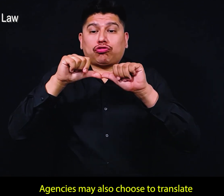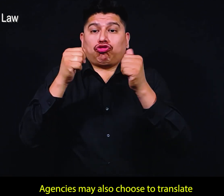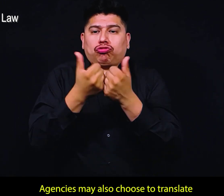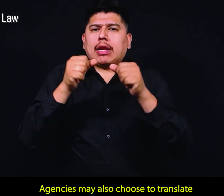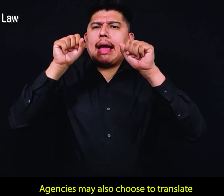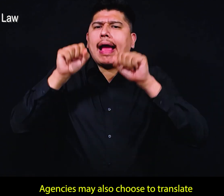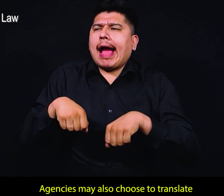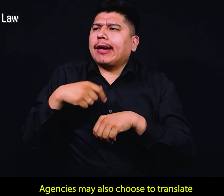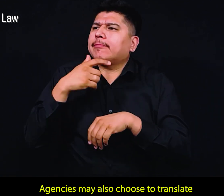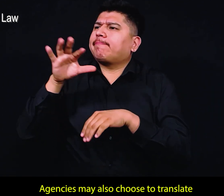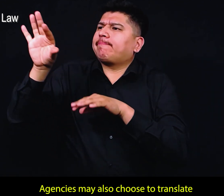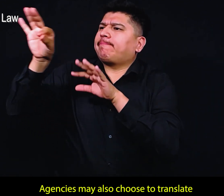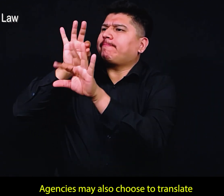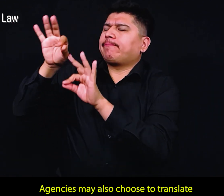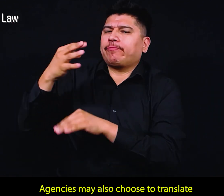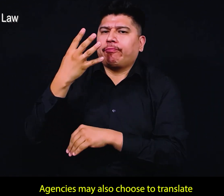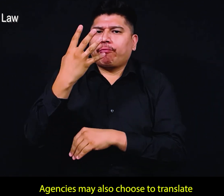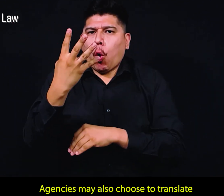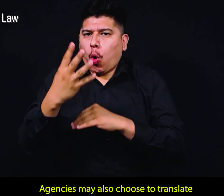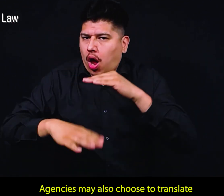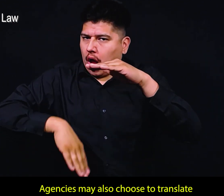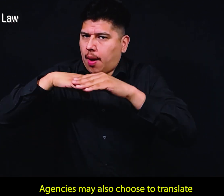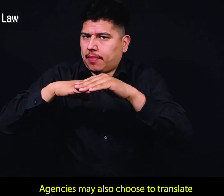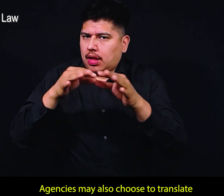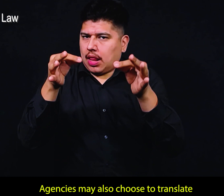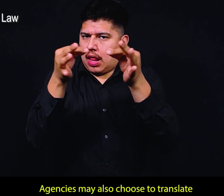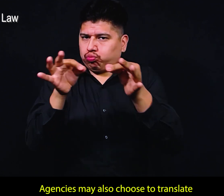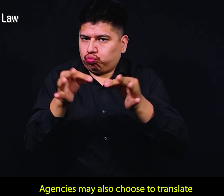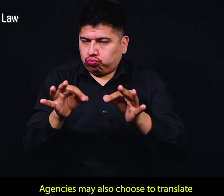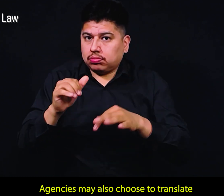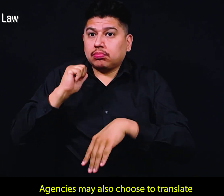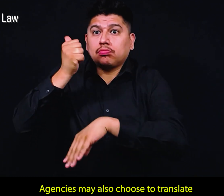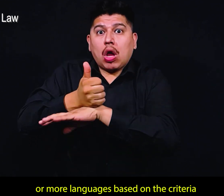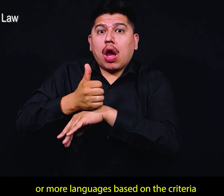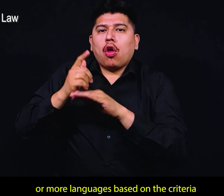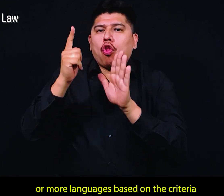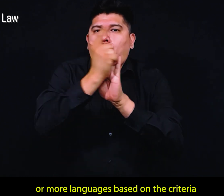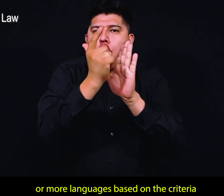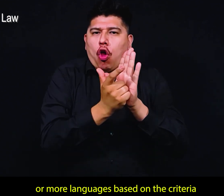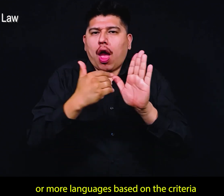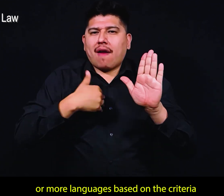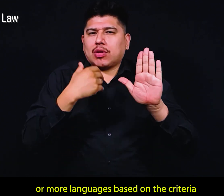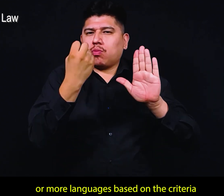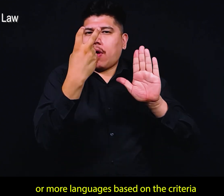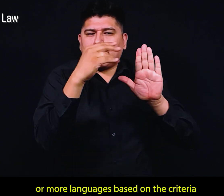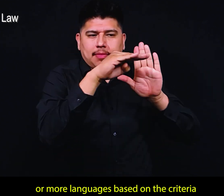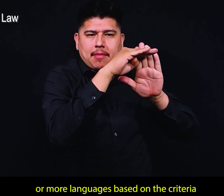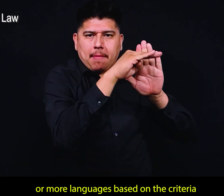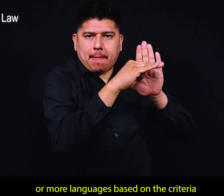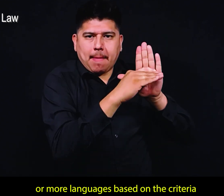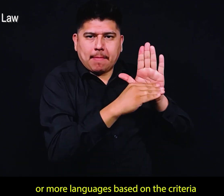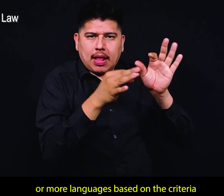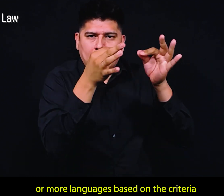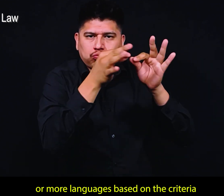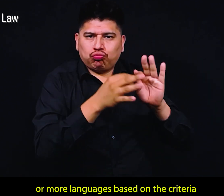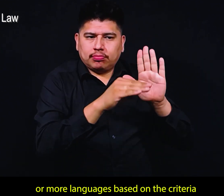Agencies may also choose to translate their vital documents in up to four or more languages based on the criteria detailed in the Language Access Law.